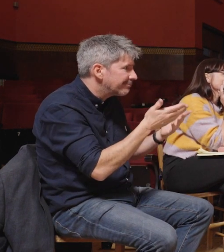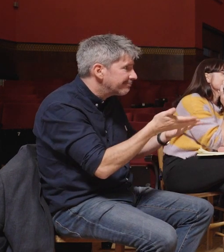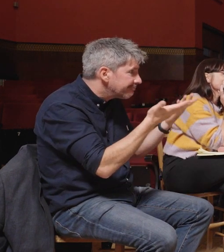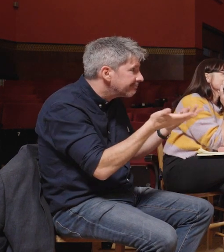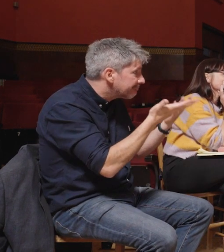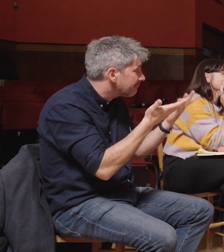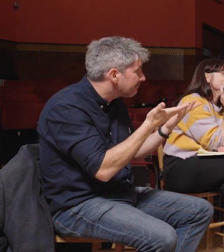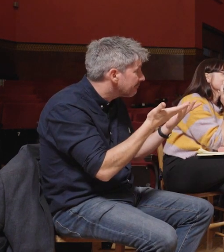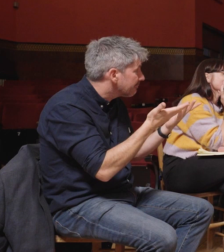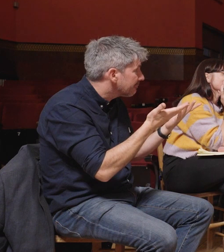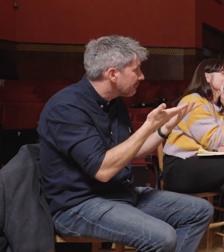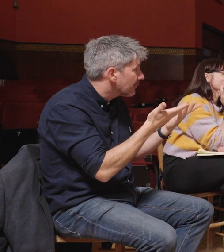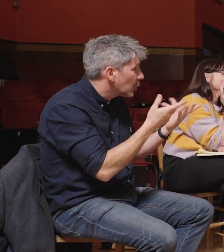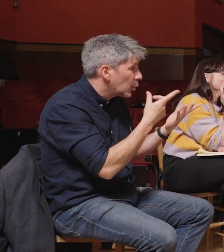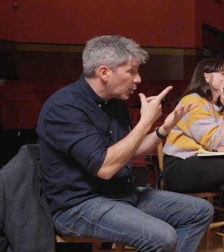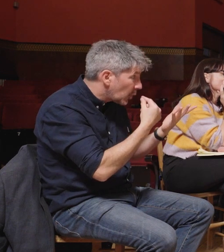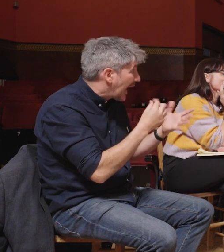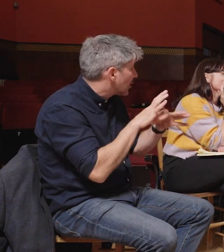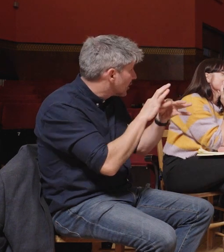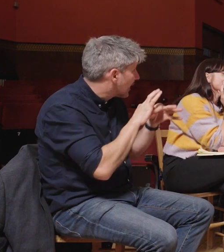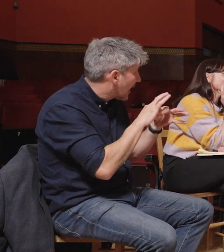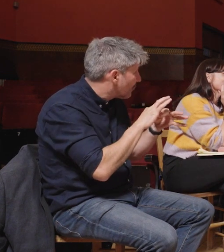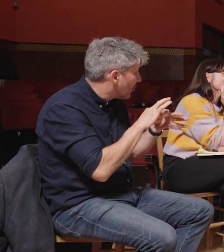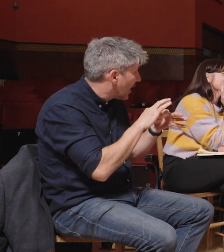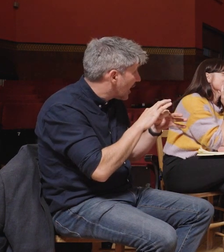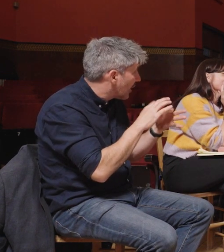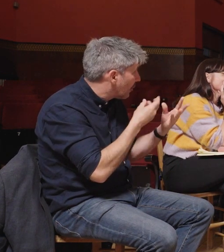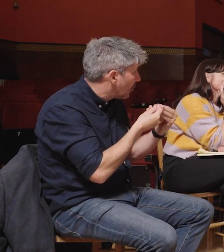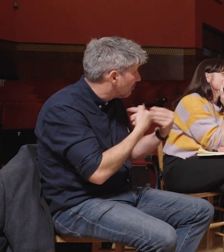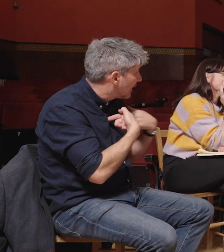And that sometimes is just the minutia of managing your own life.